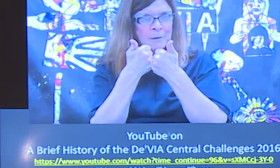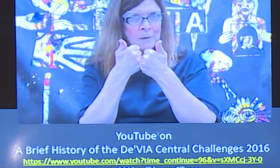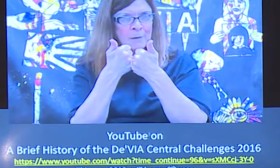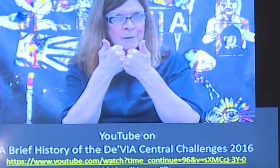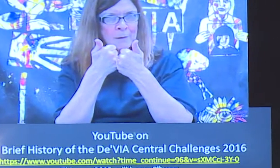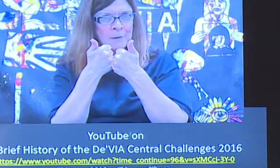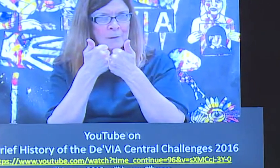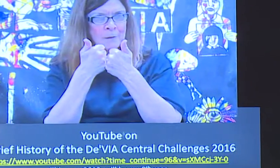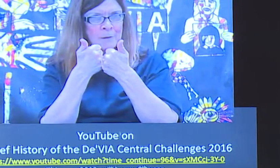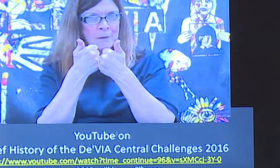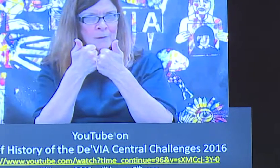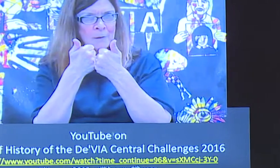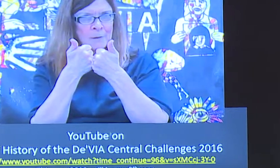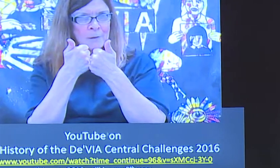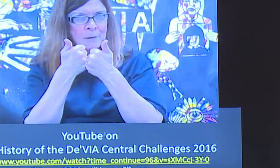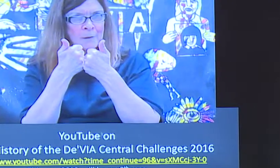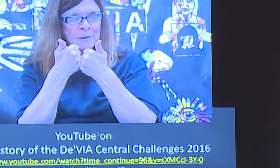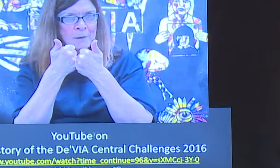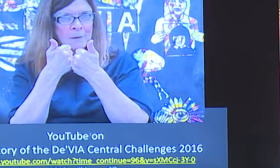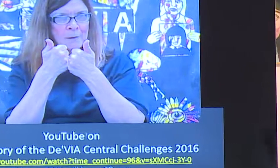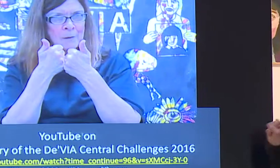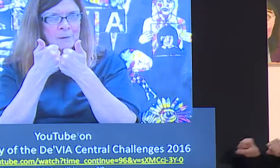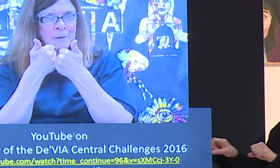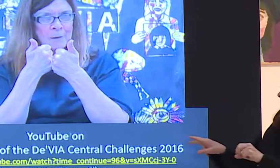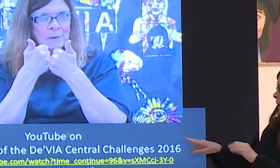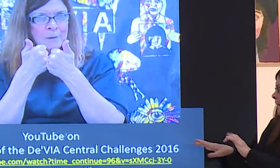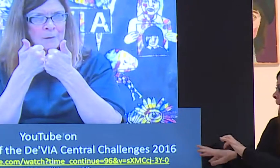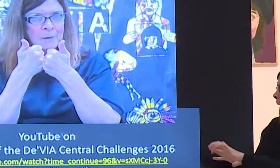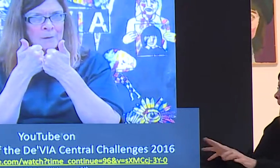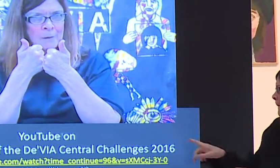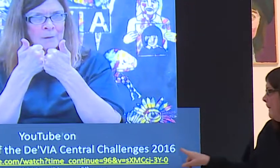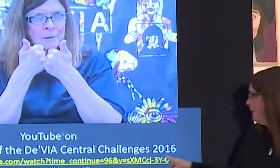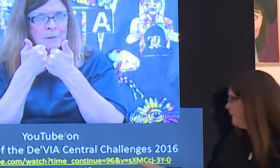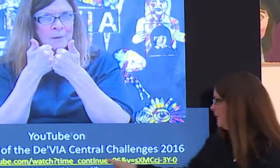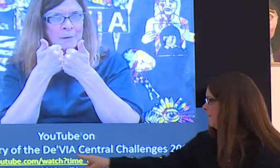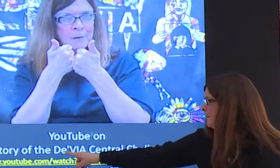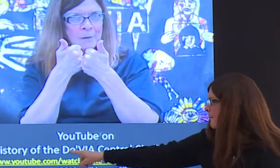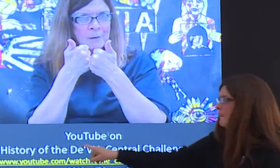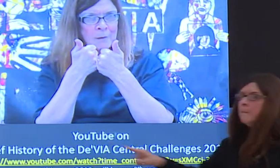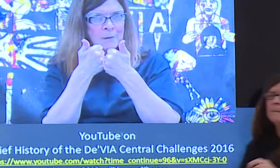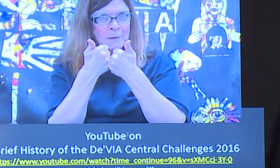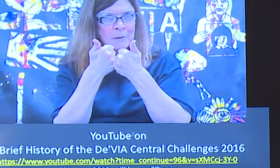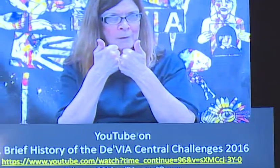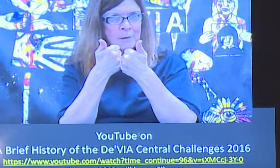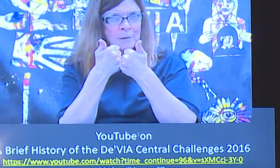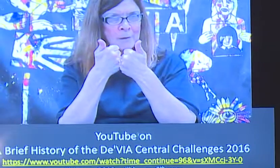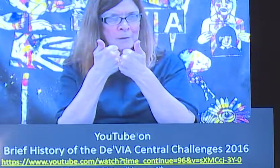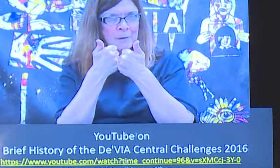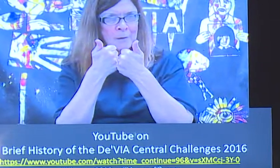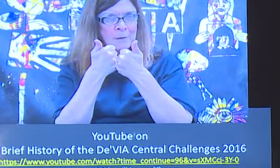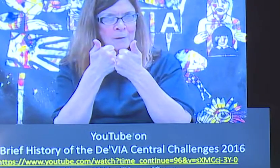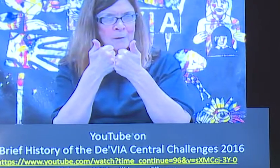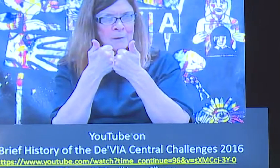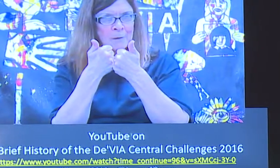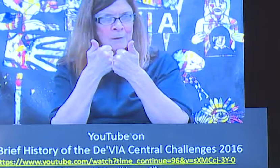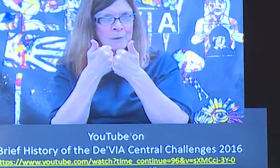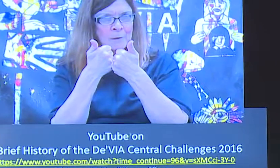I believe that it is on the De'VIA YouTube channel. In any case, this link will lead you to a video